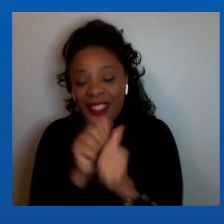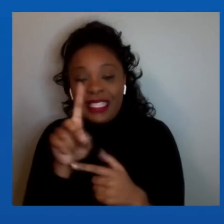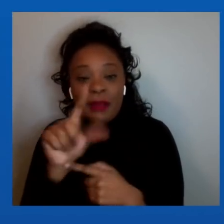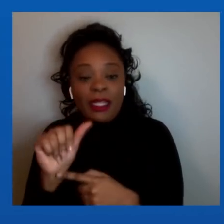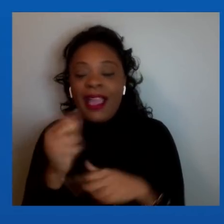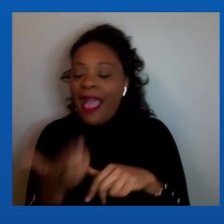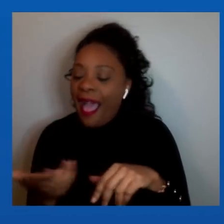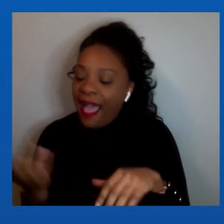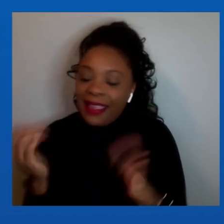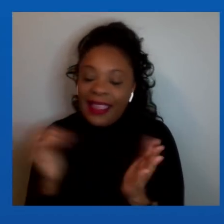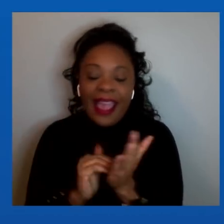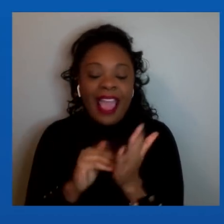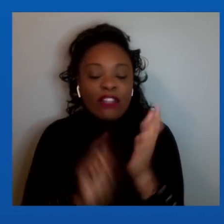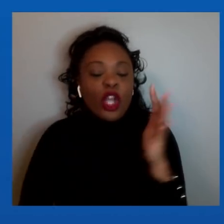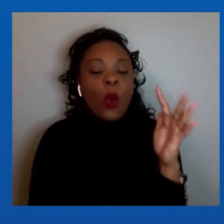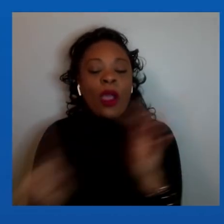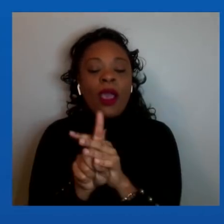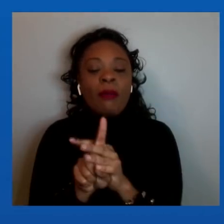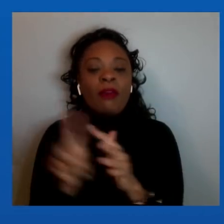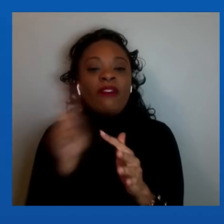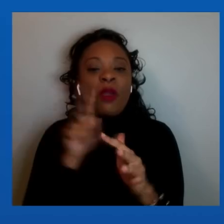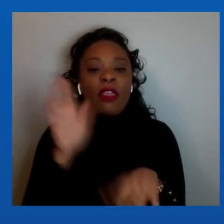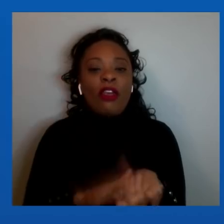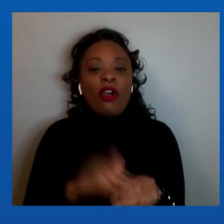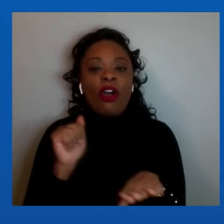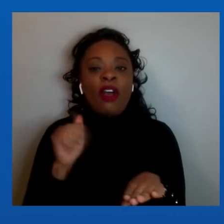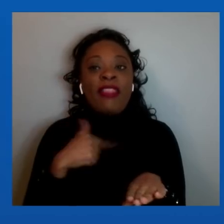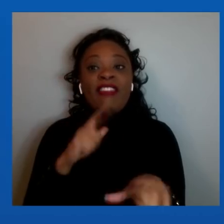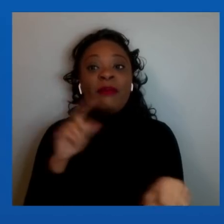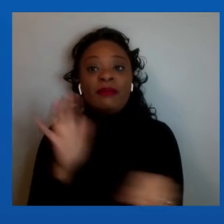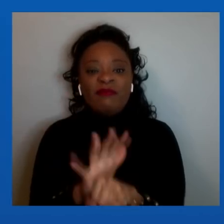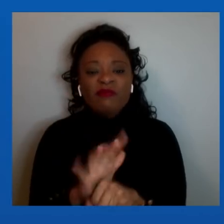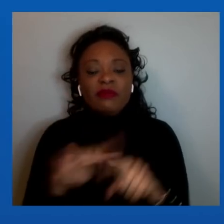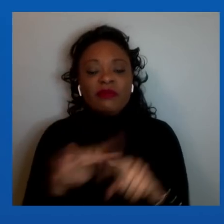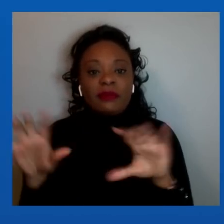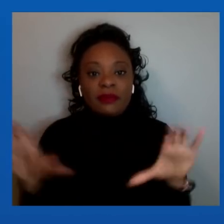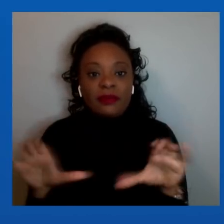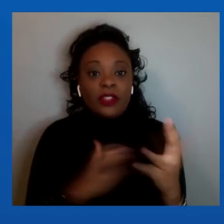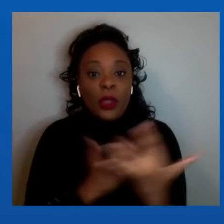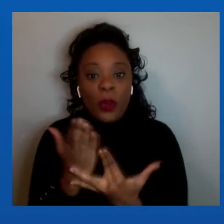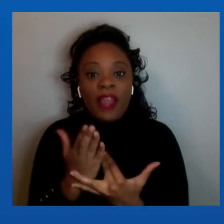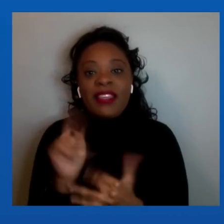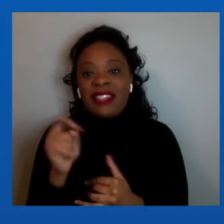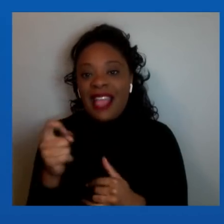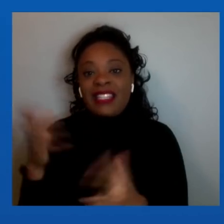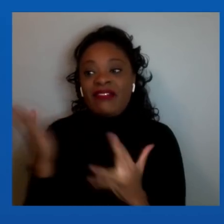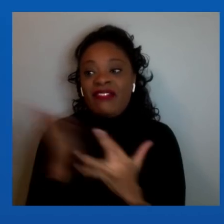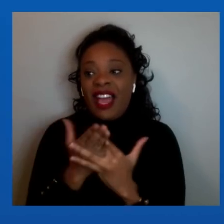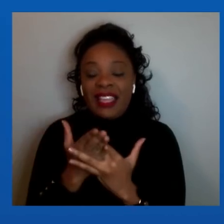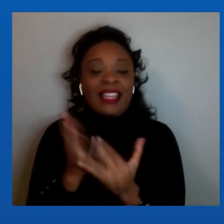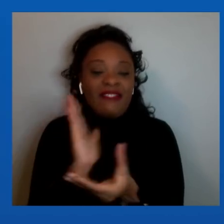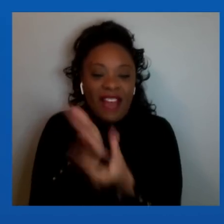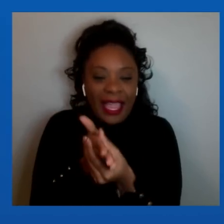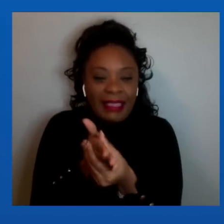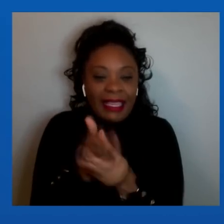and have pledged events and actions throughout the tax filing season to help everyone get the child tax credit